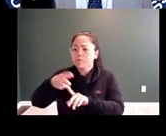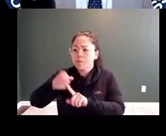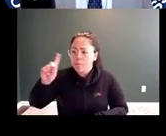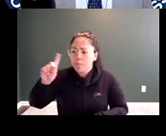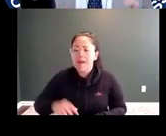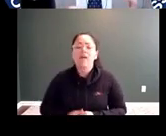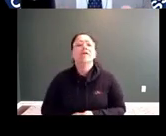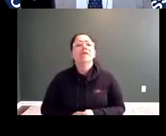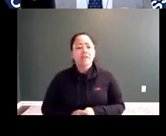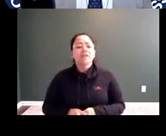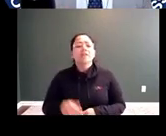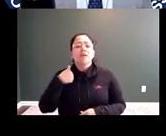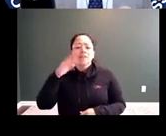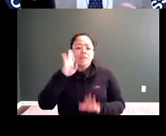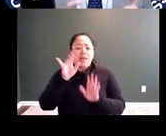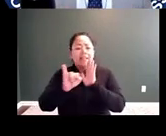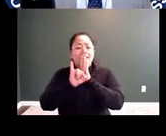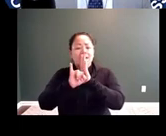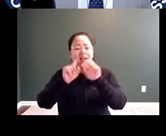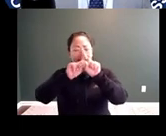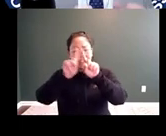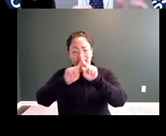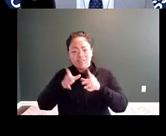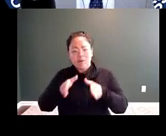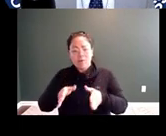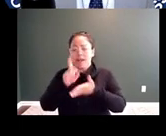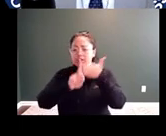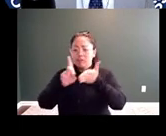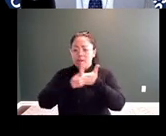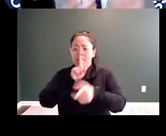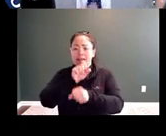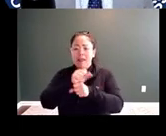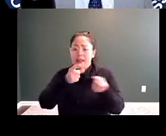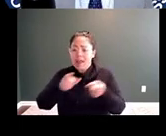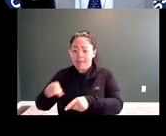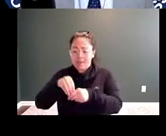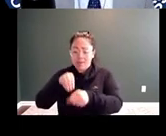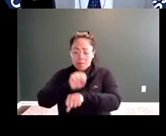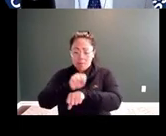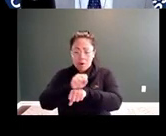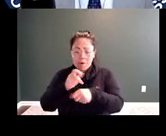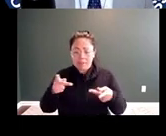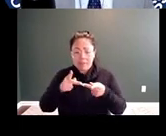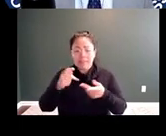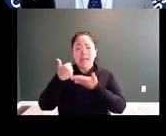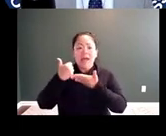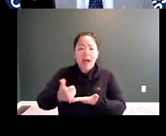I'm going to identify some ways discrimination can occur in the workplace. If we can identify what that discrimination is,